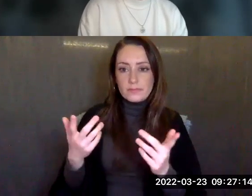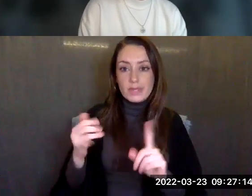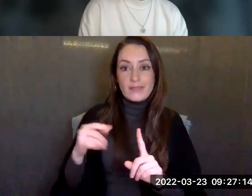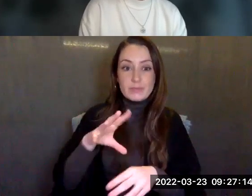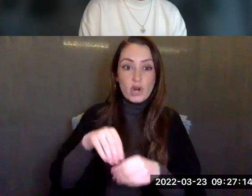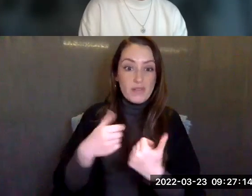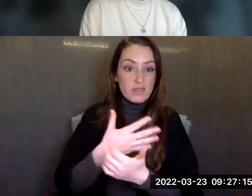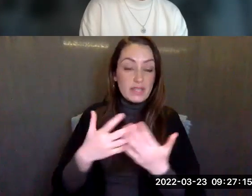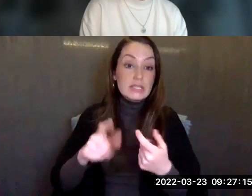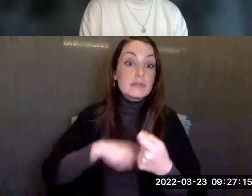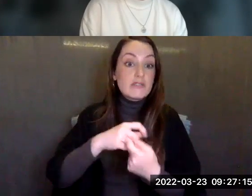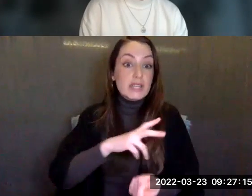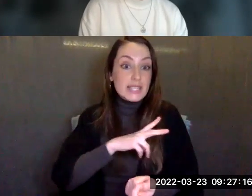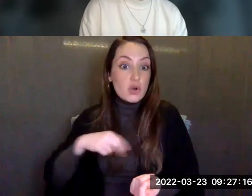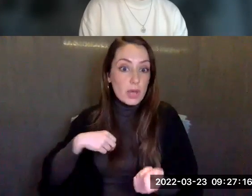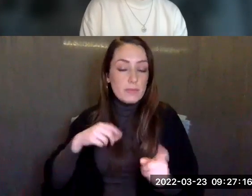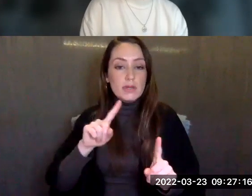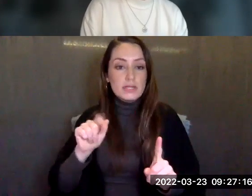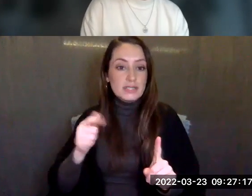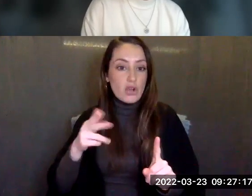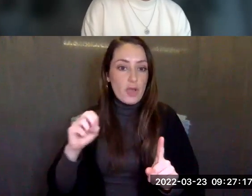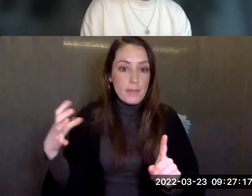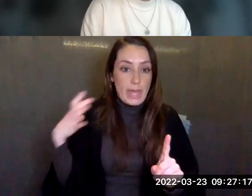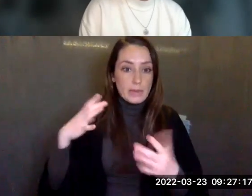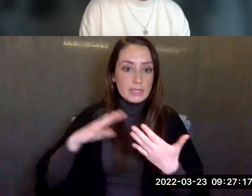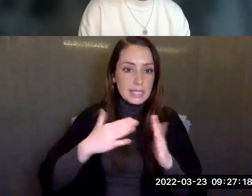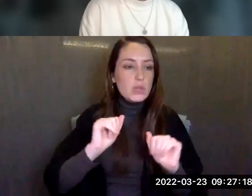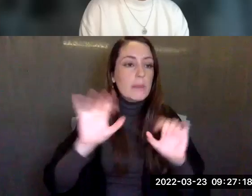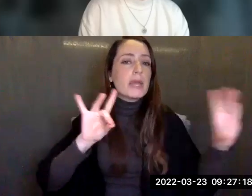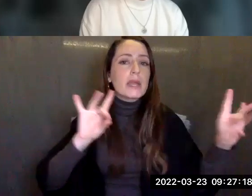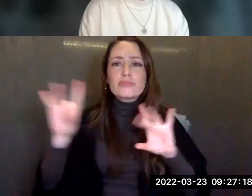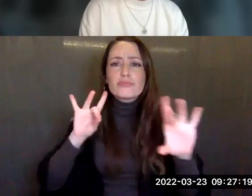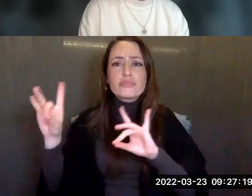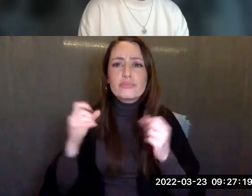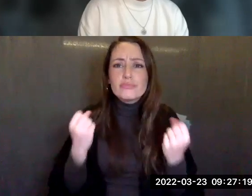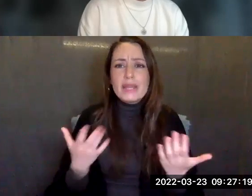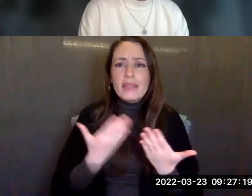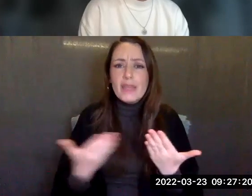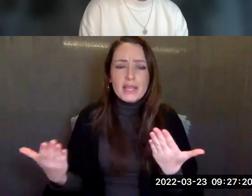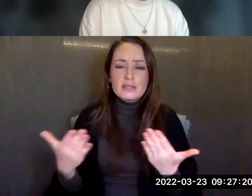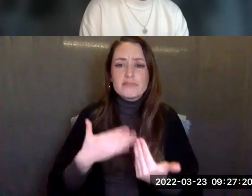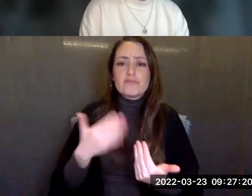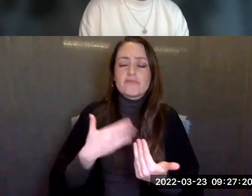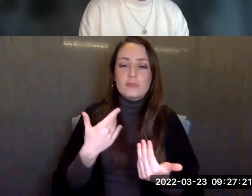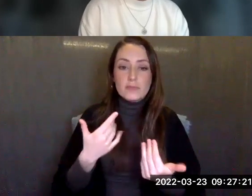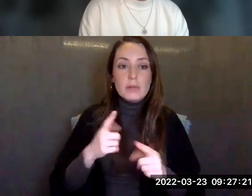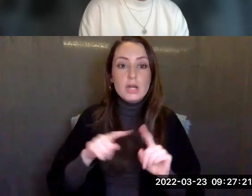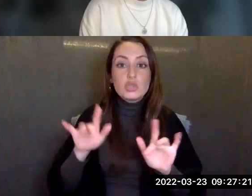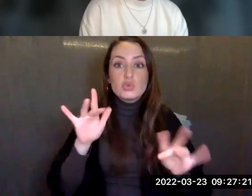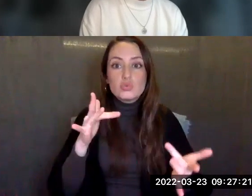You obviously have a lot more to choose from here but that's what our tourism really revolves around lots of wine tasting.